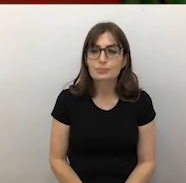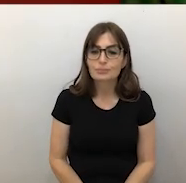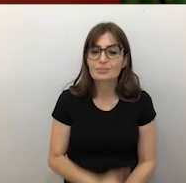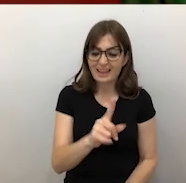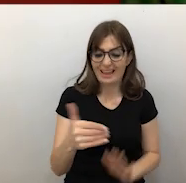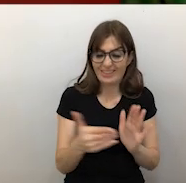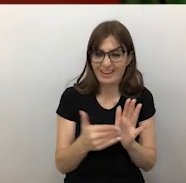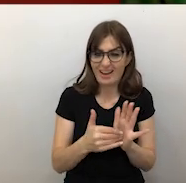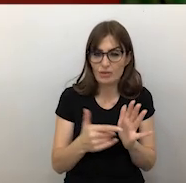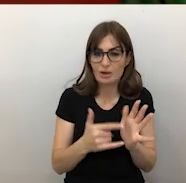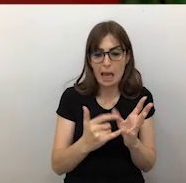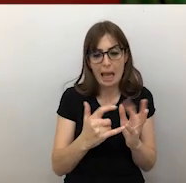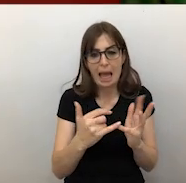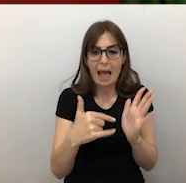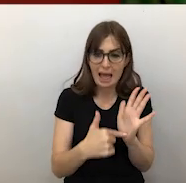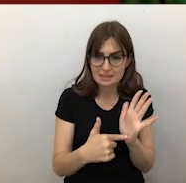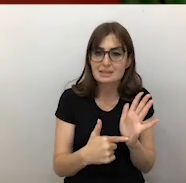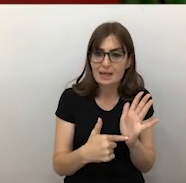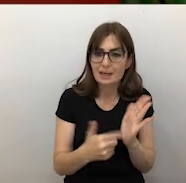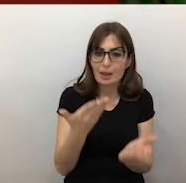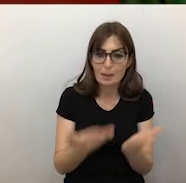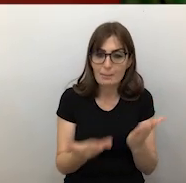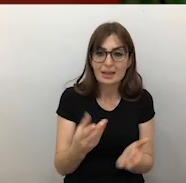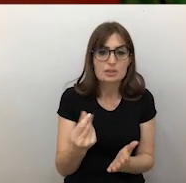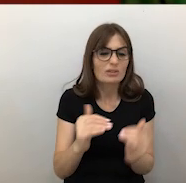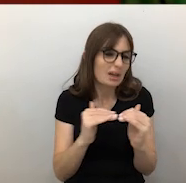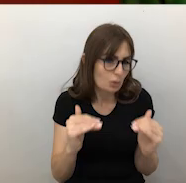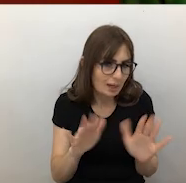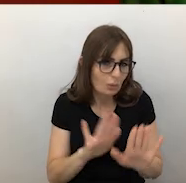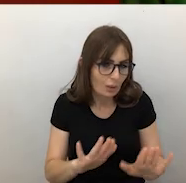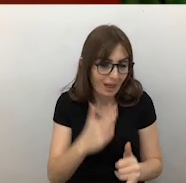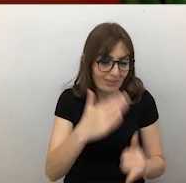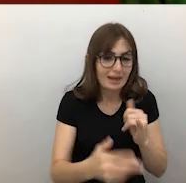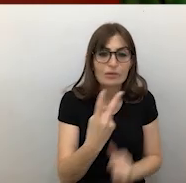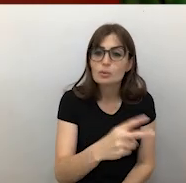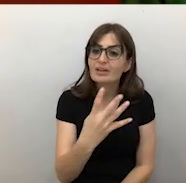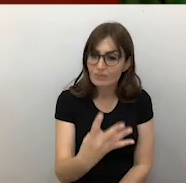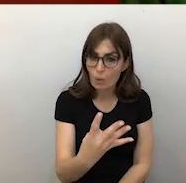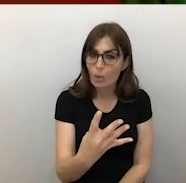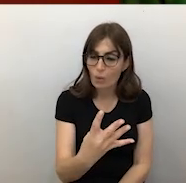The balance sheet shows in the current asset section that the balance of cash and cash equivalence at the end